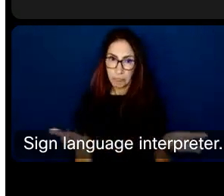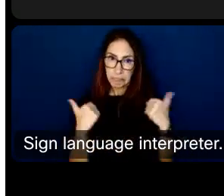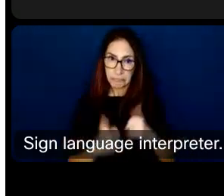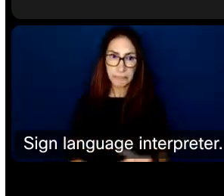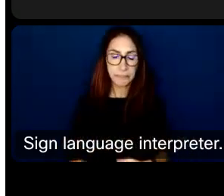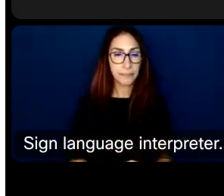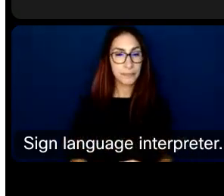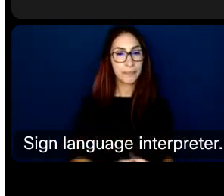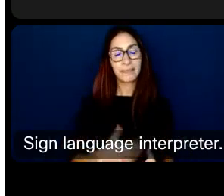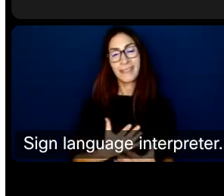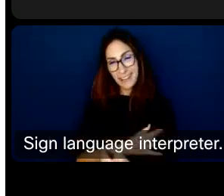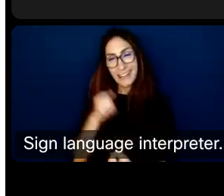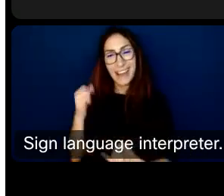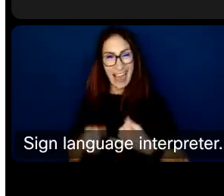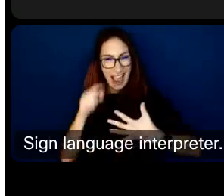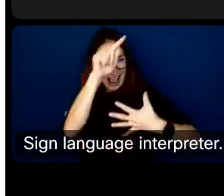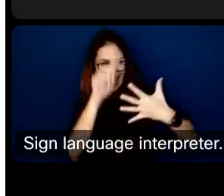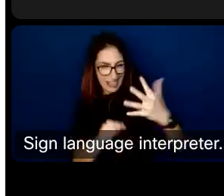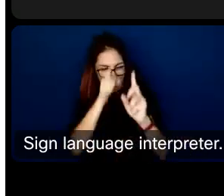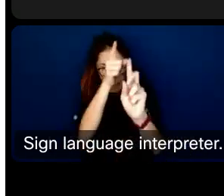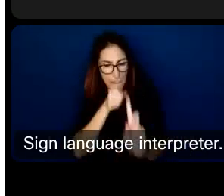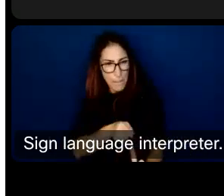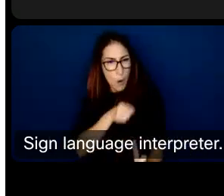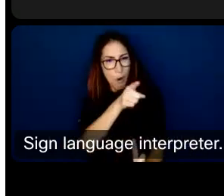shared with us is the need to dismantle stigma and